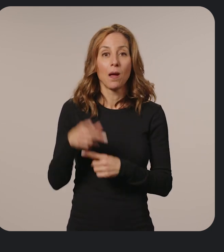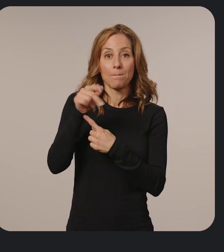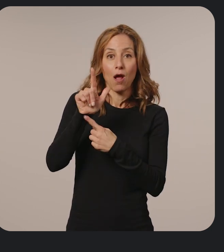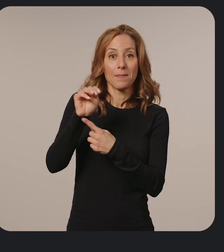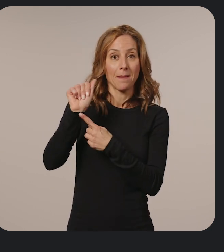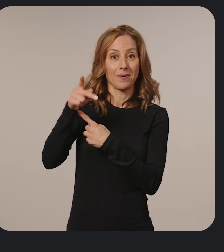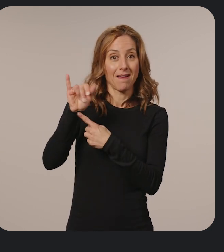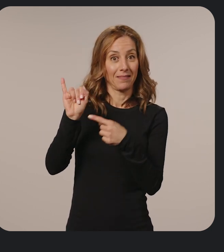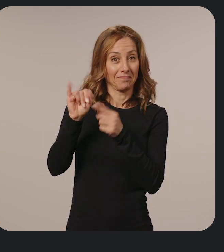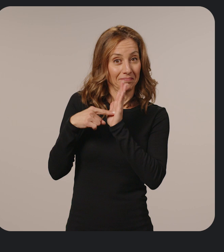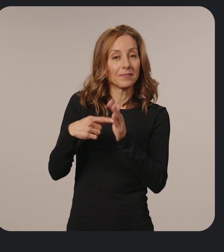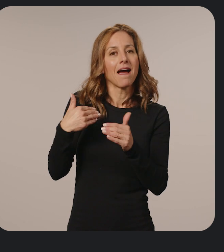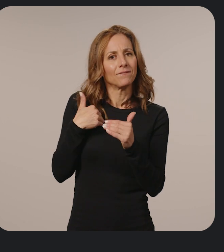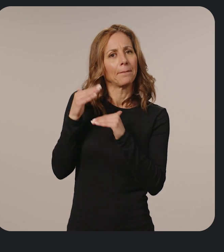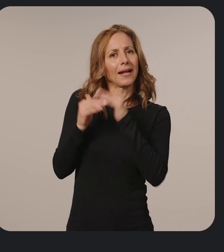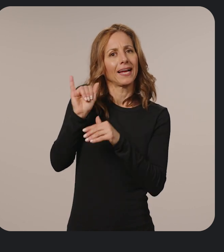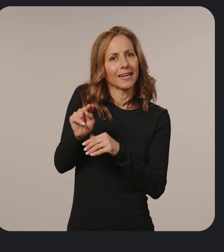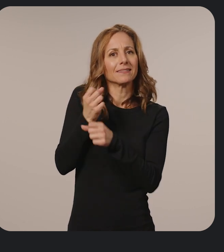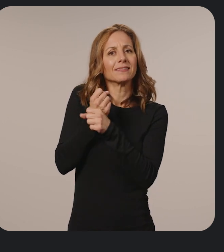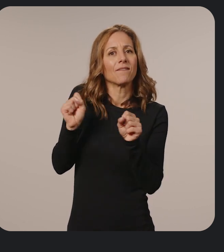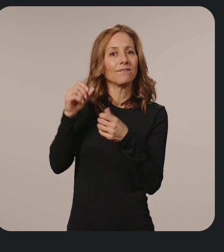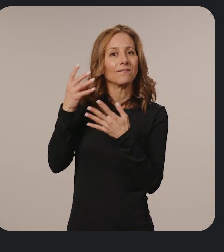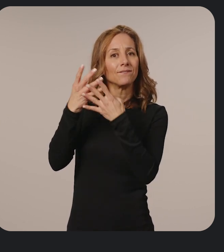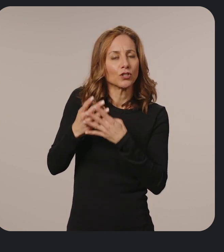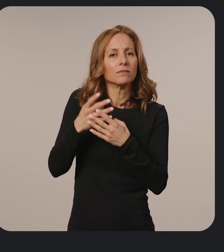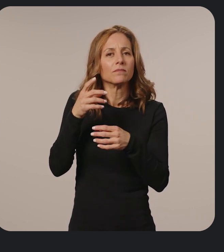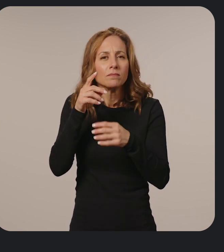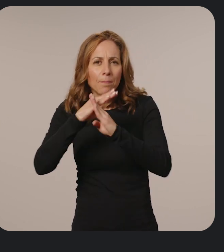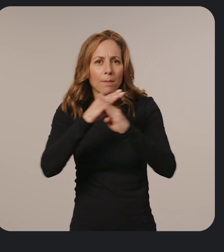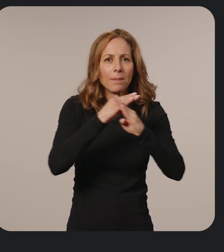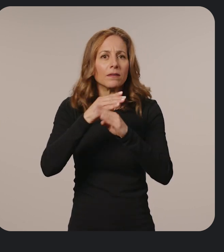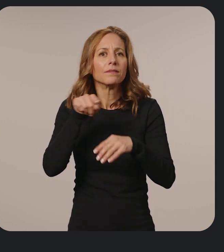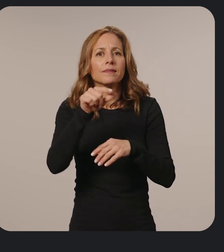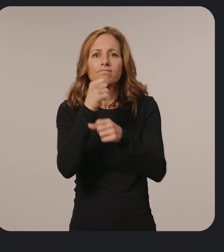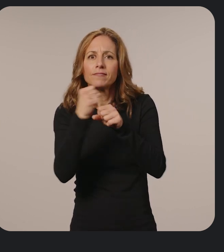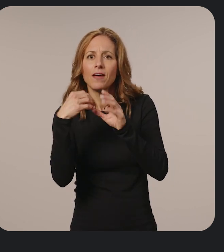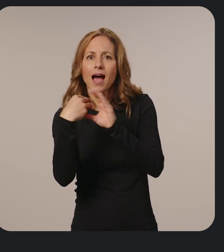to block certain kinds of unsafe outputs. While there's some output that we will always block,